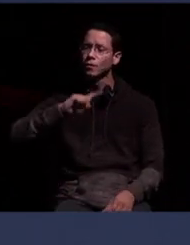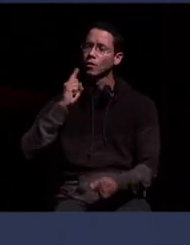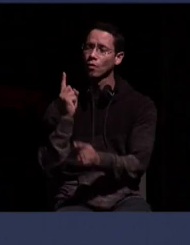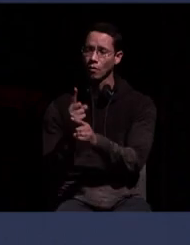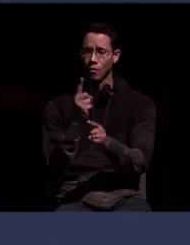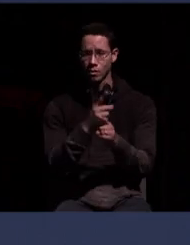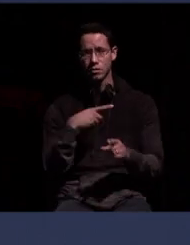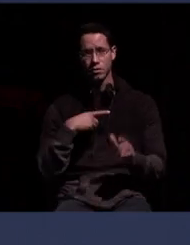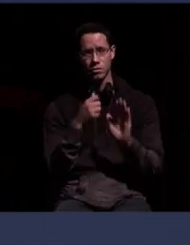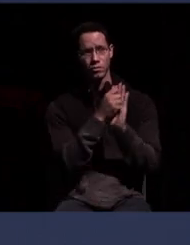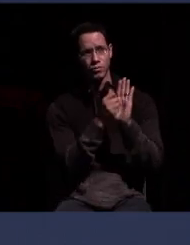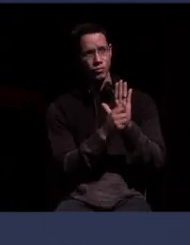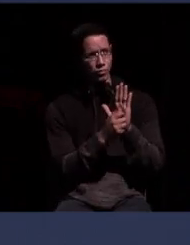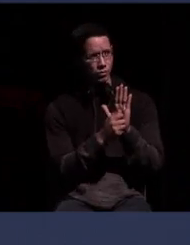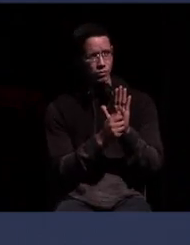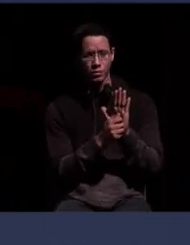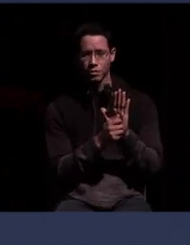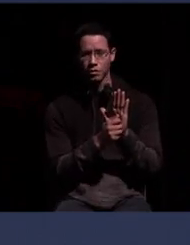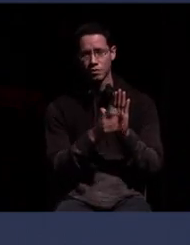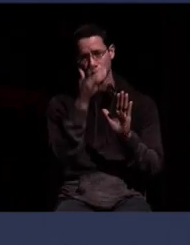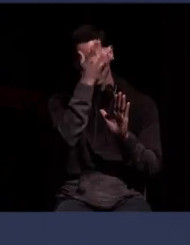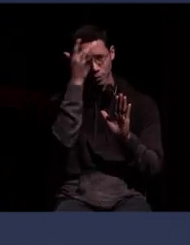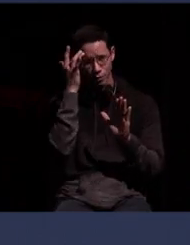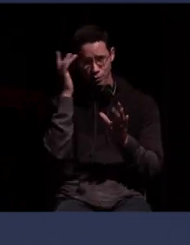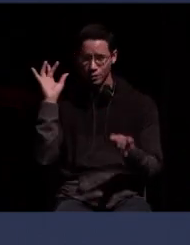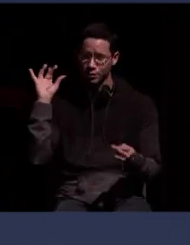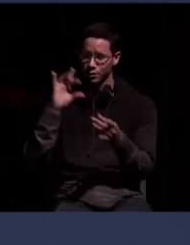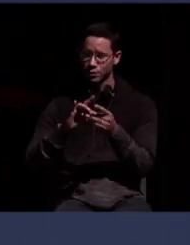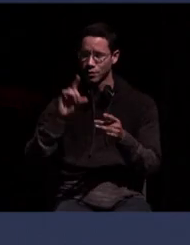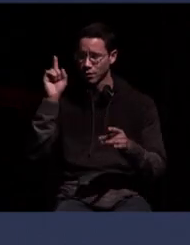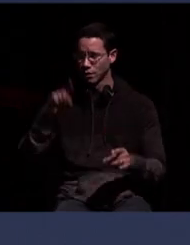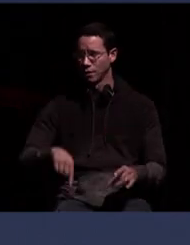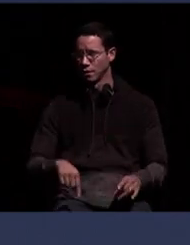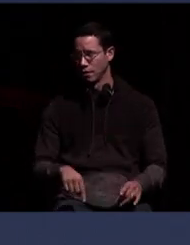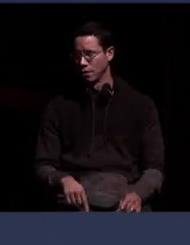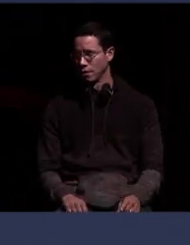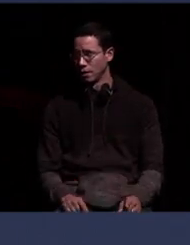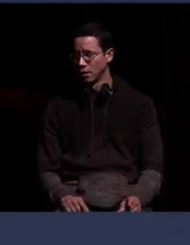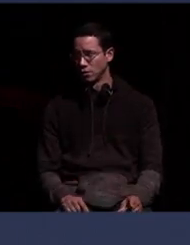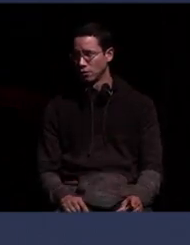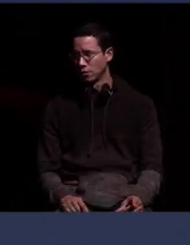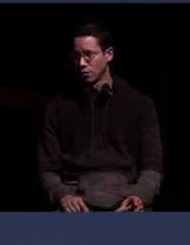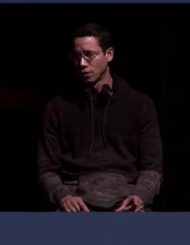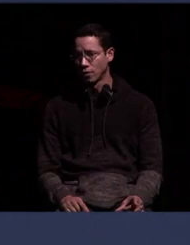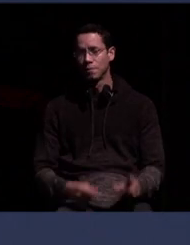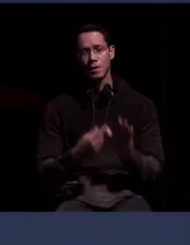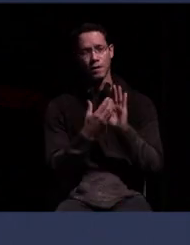like the people connected to the Travessias magazine